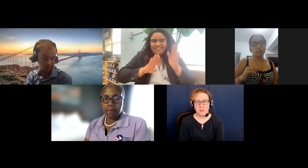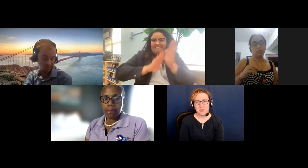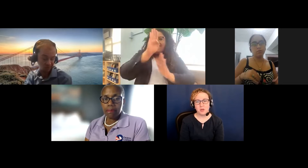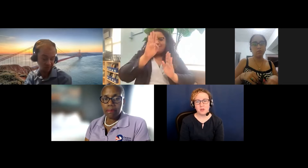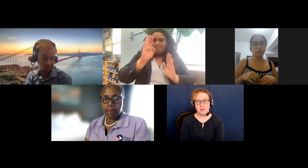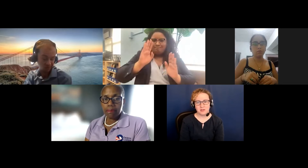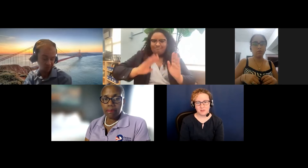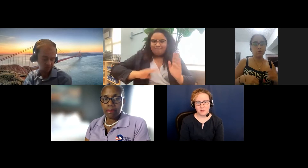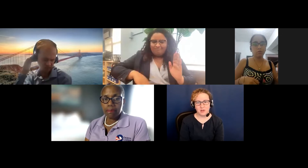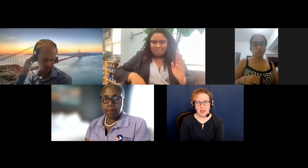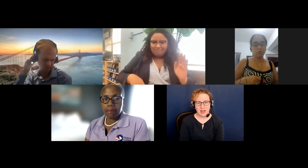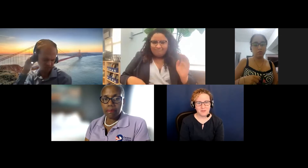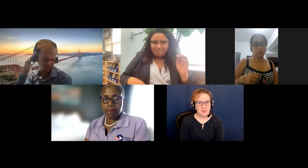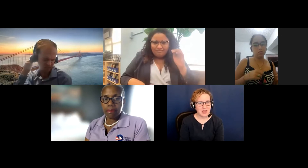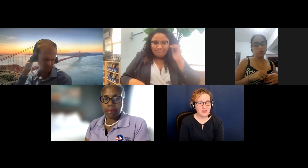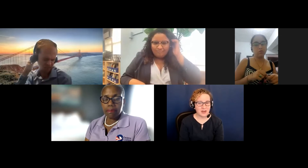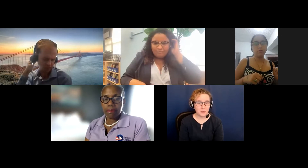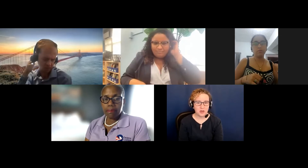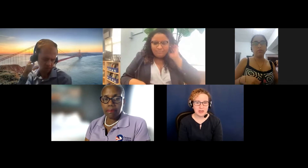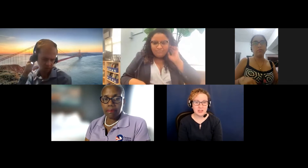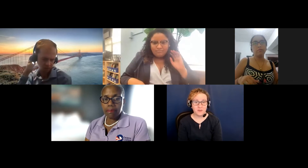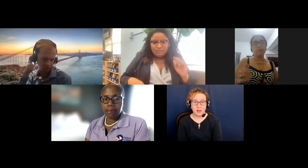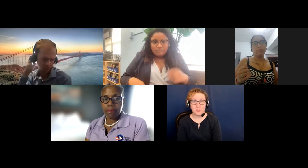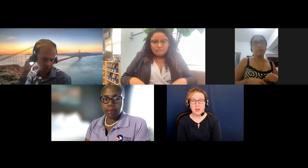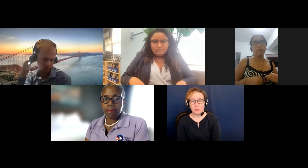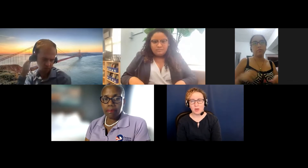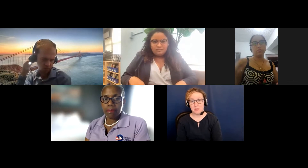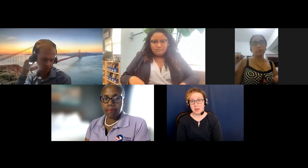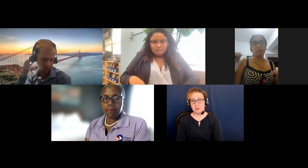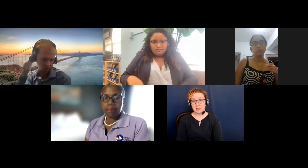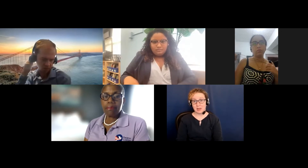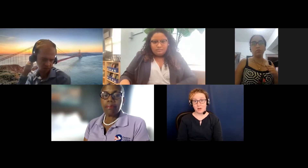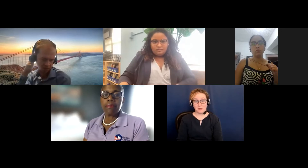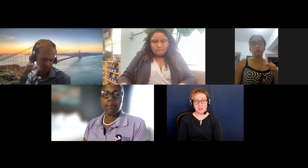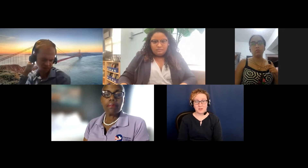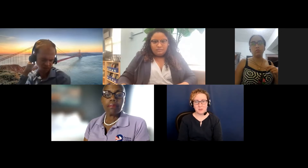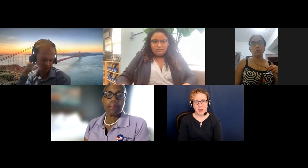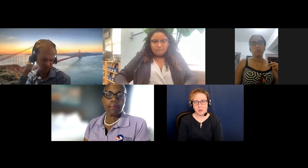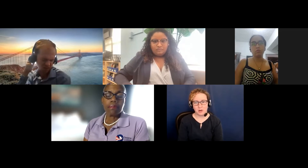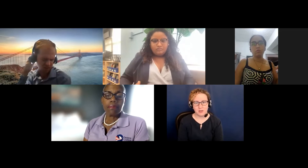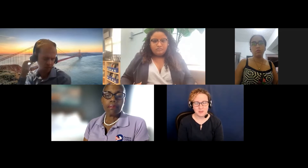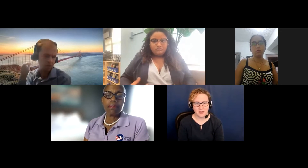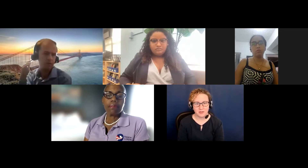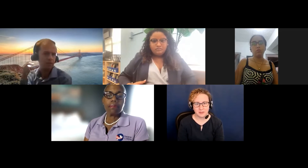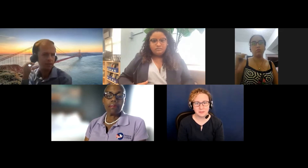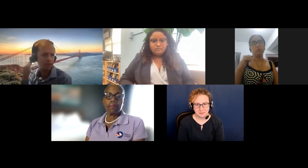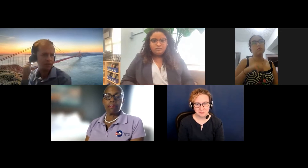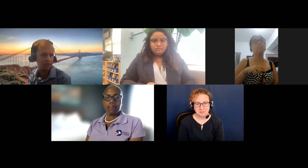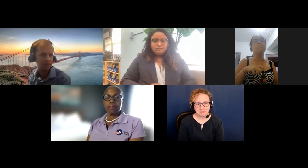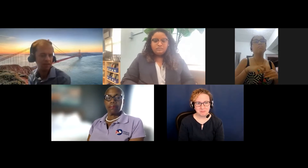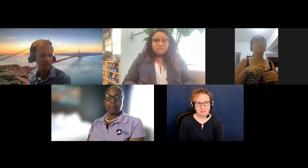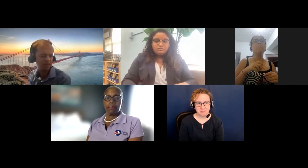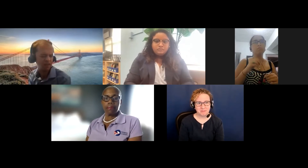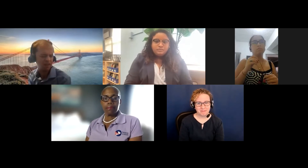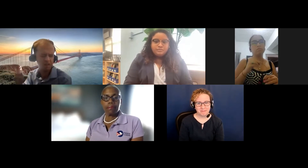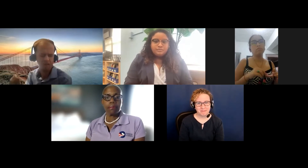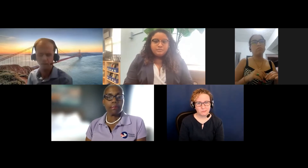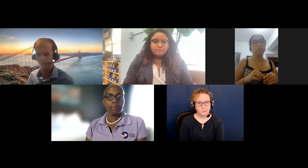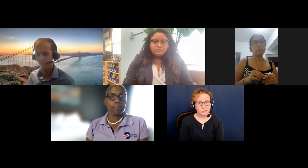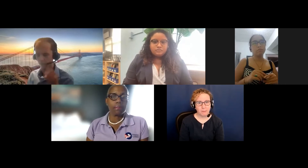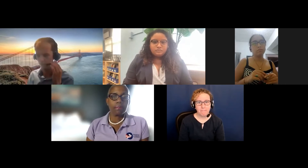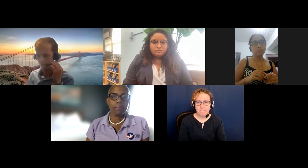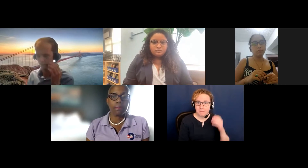people in that community to develop and to be able to take care of themselves and empower themselves.